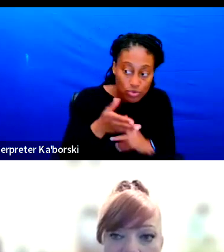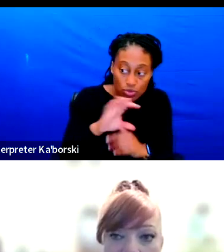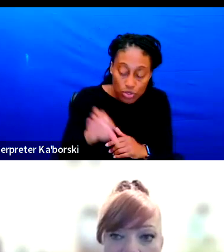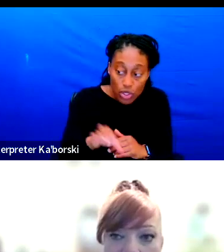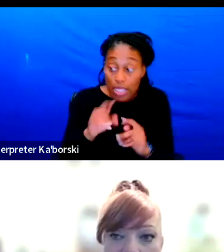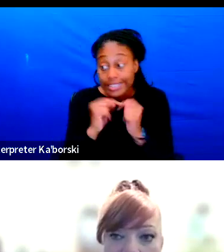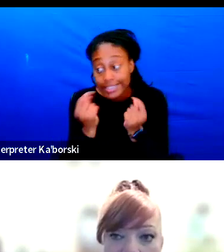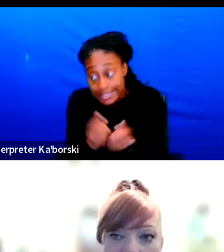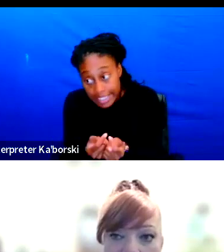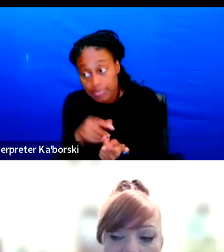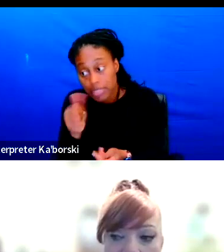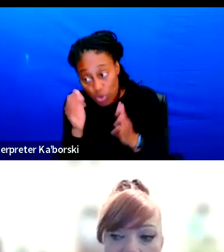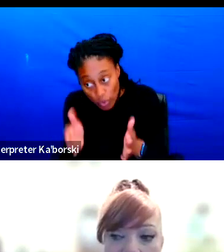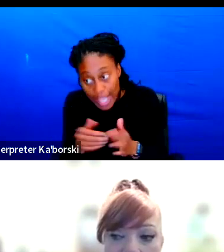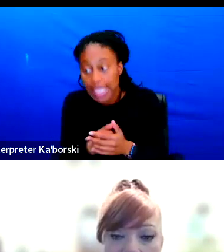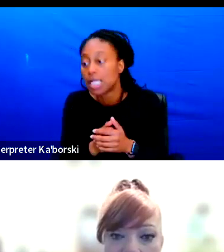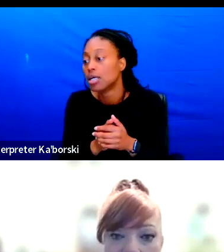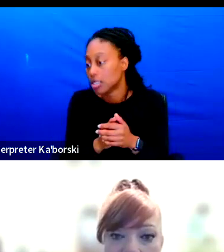Kyle Kleist: is another way. Other resource people have used.